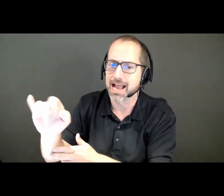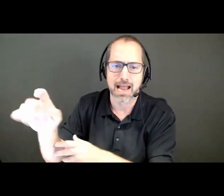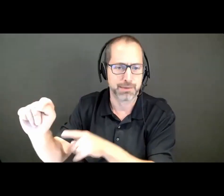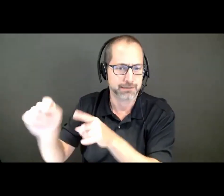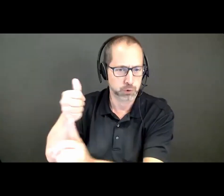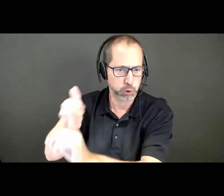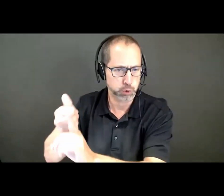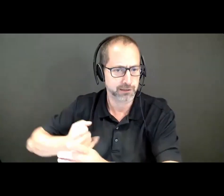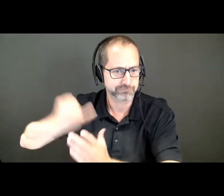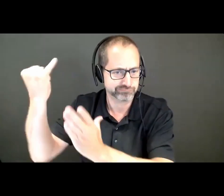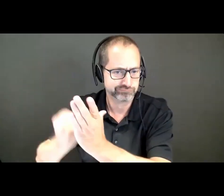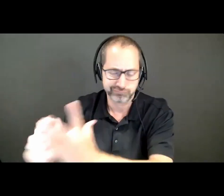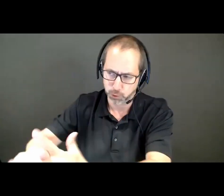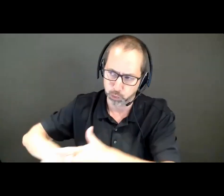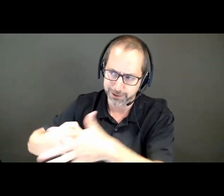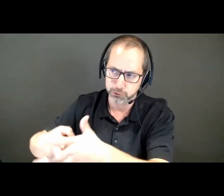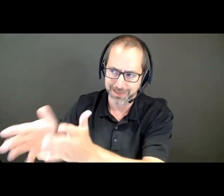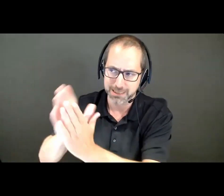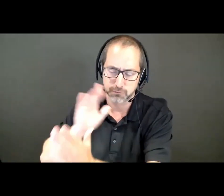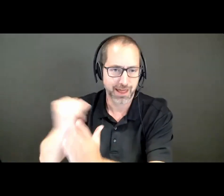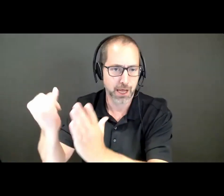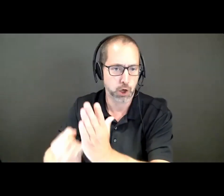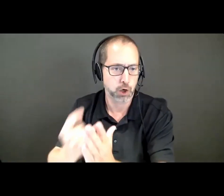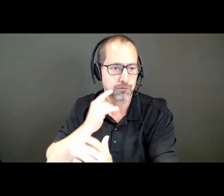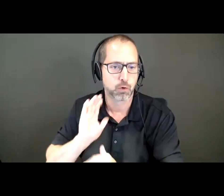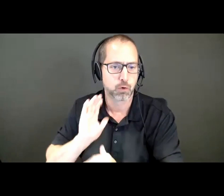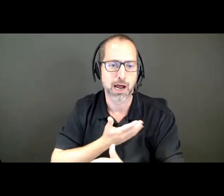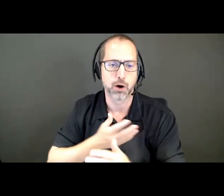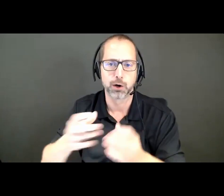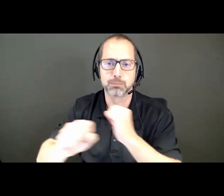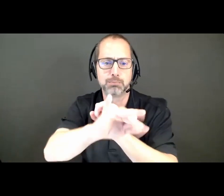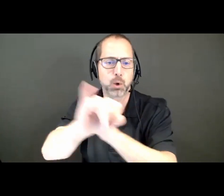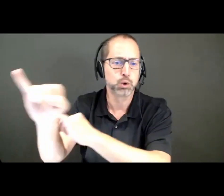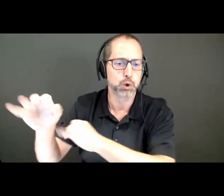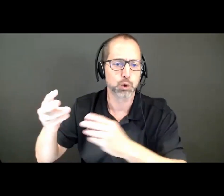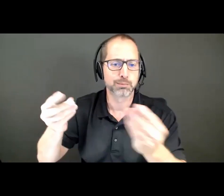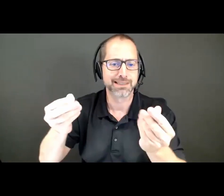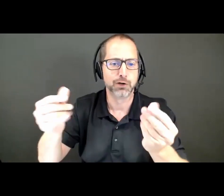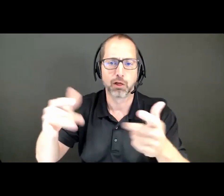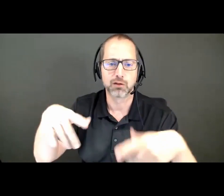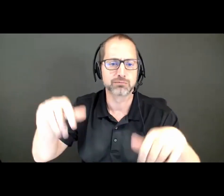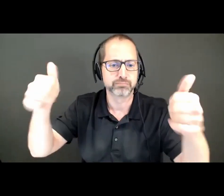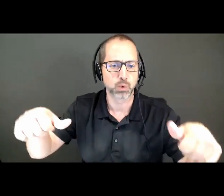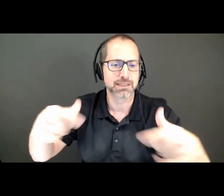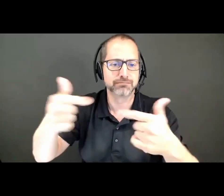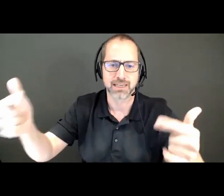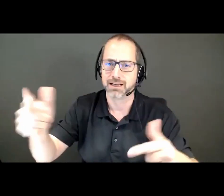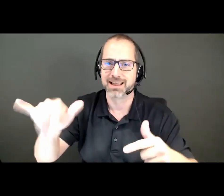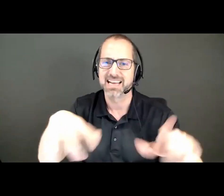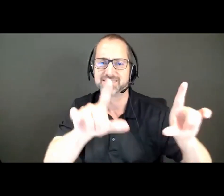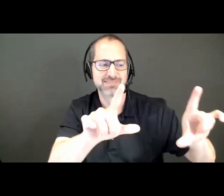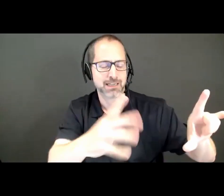commissioned artwork for all of our promotional materials. That is that gorgeous painted landscape